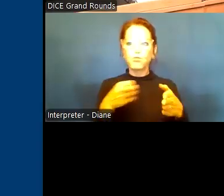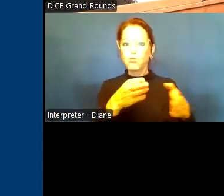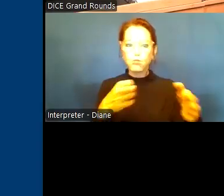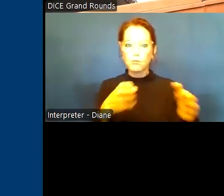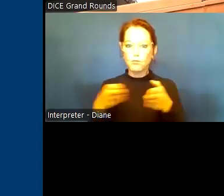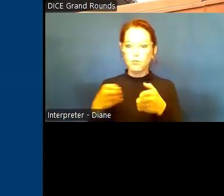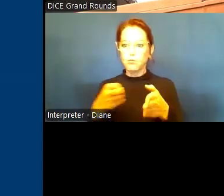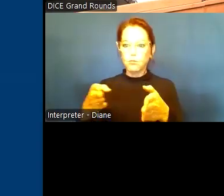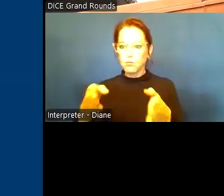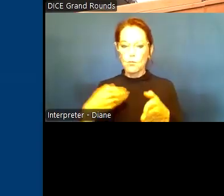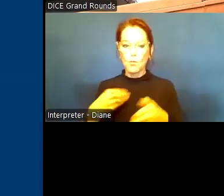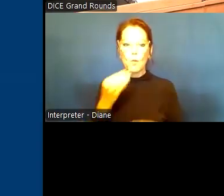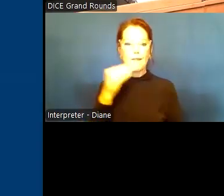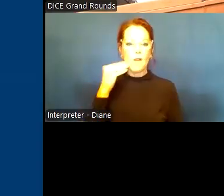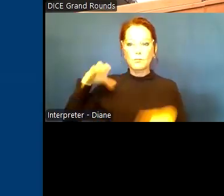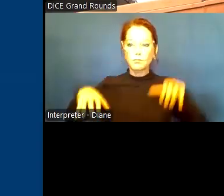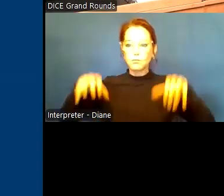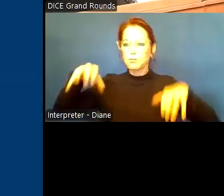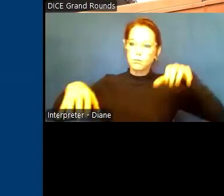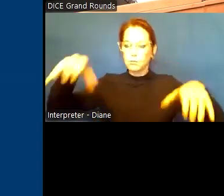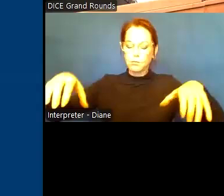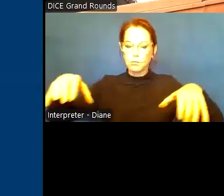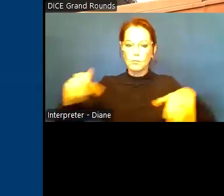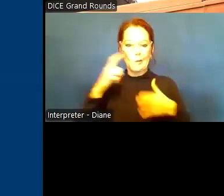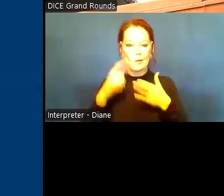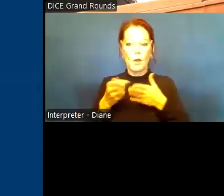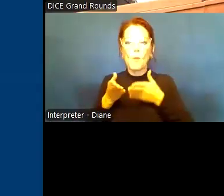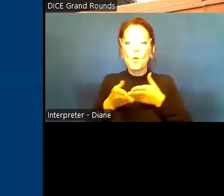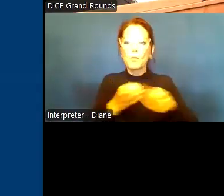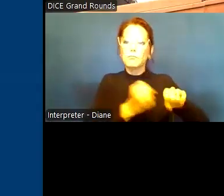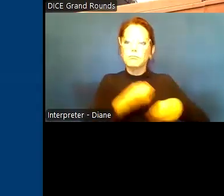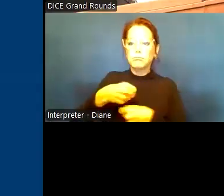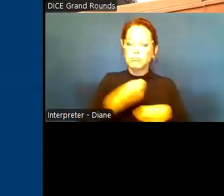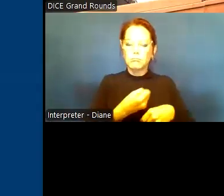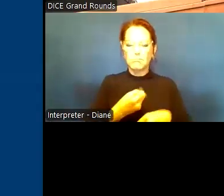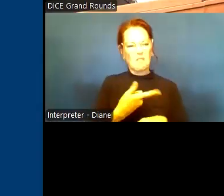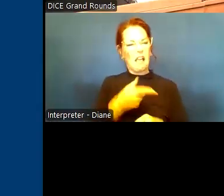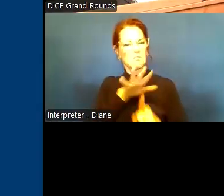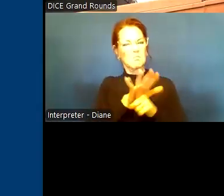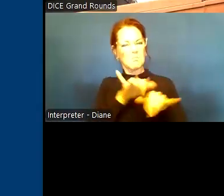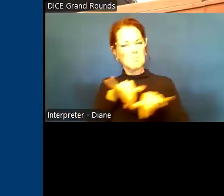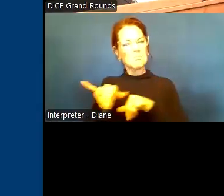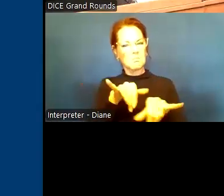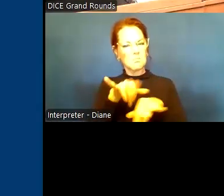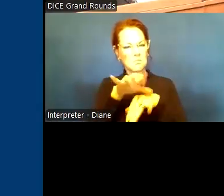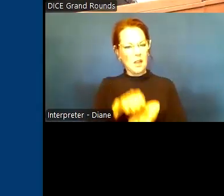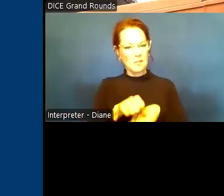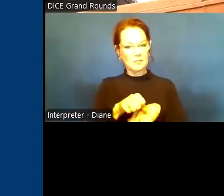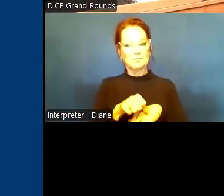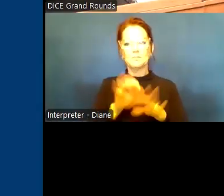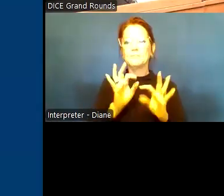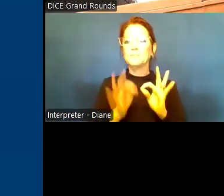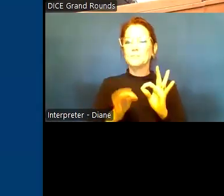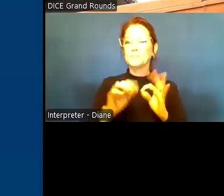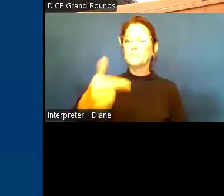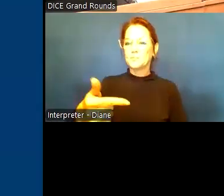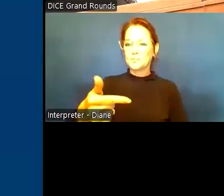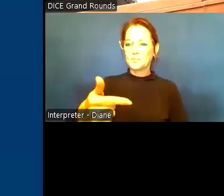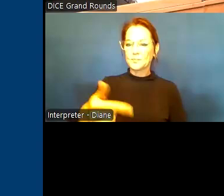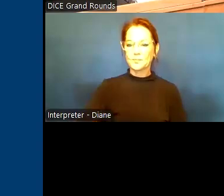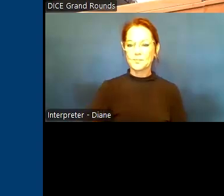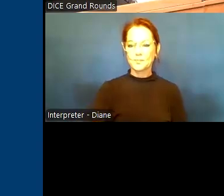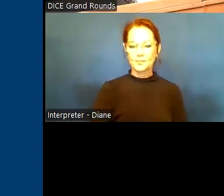with Cano um this is kind of a common scene there um temples are in every village and all the um